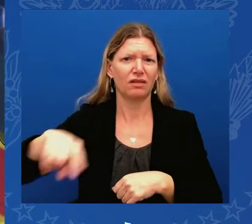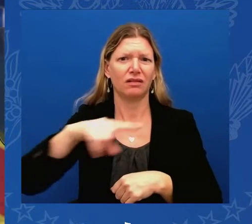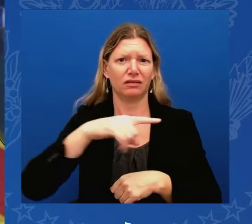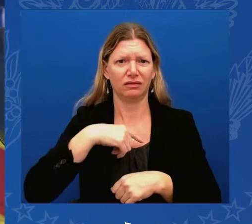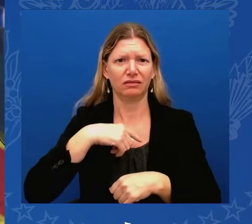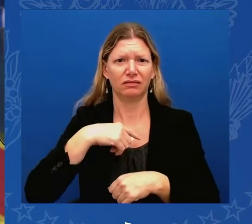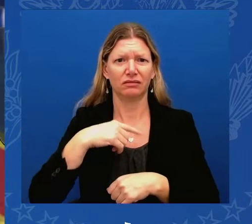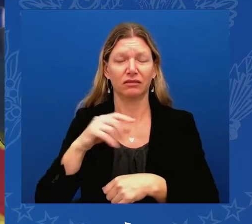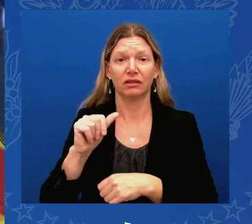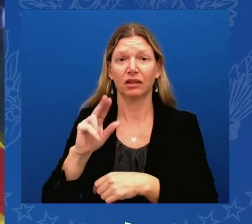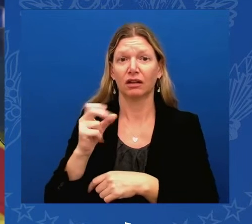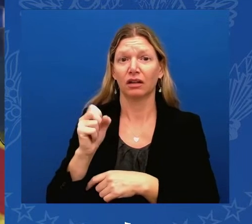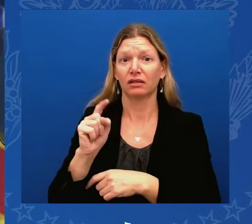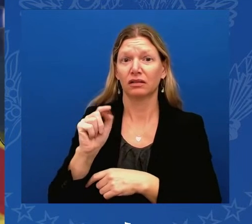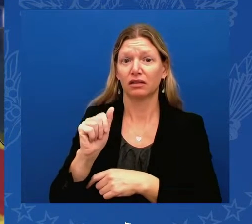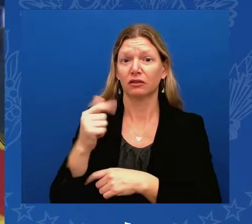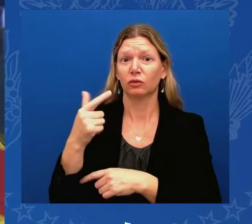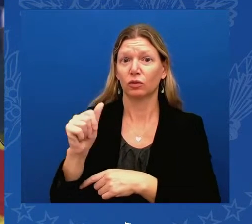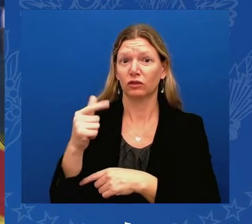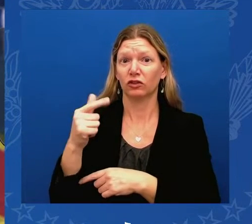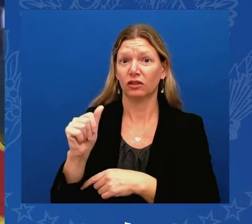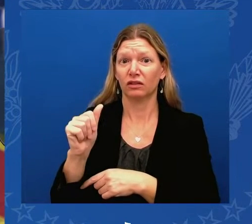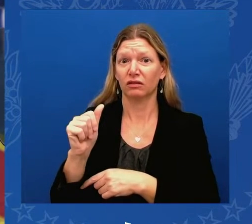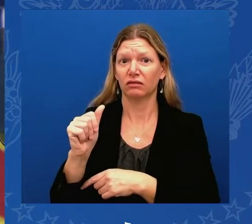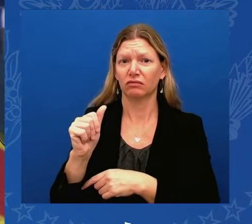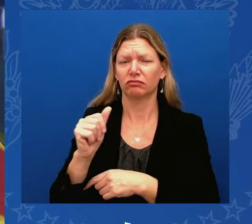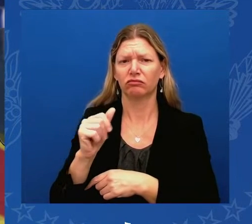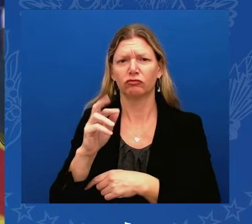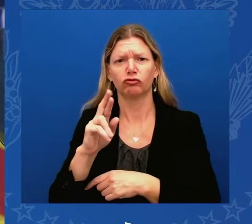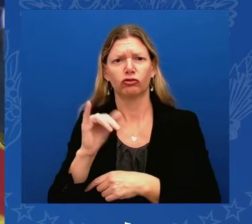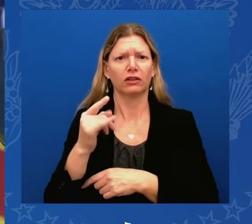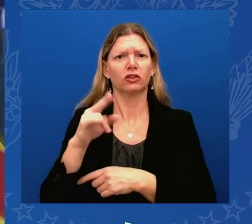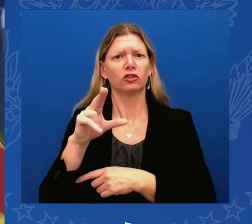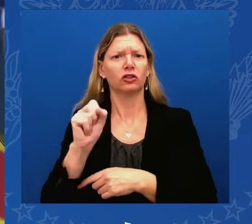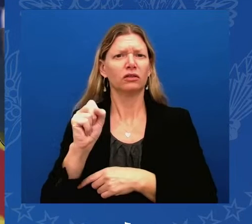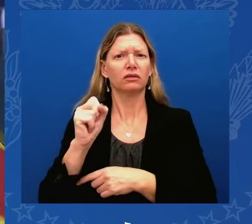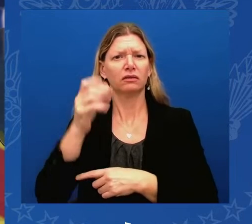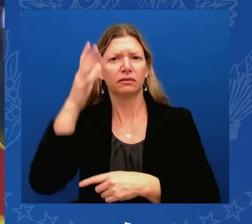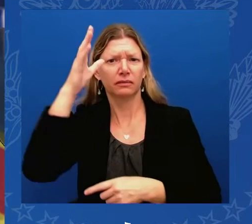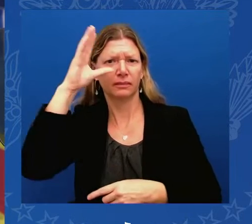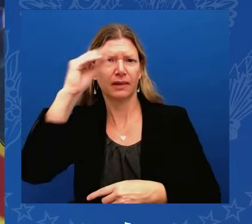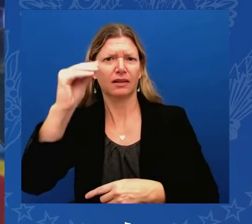The story goes he feared no evil; he walked through the valley of the shadow of death